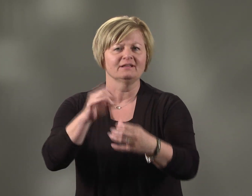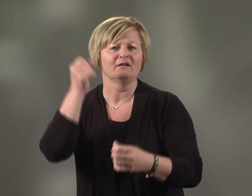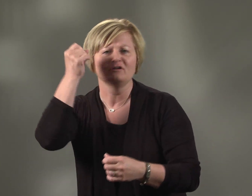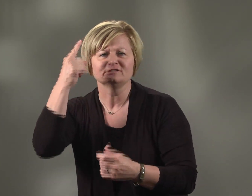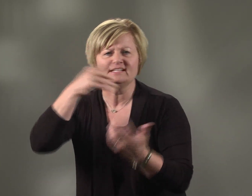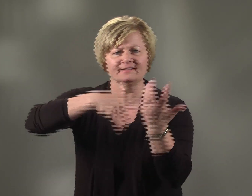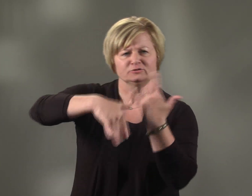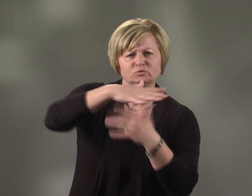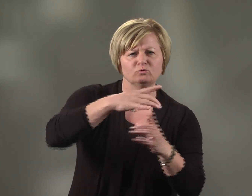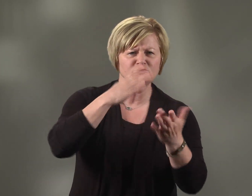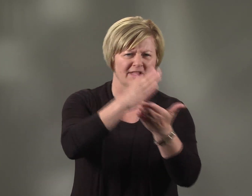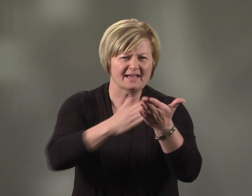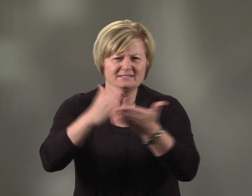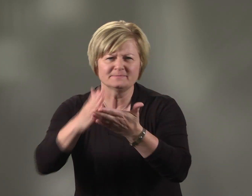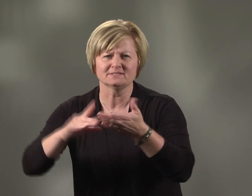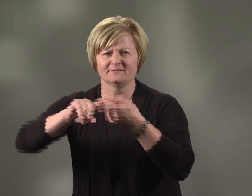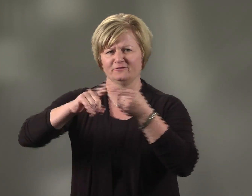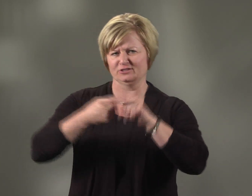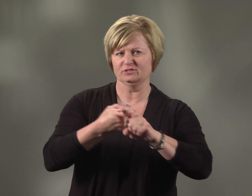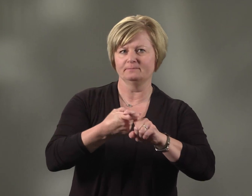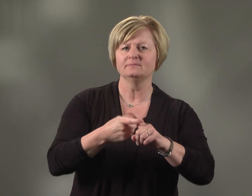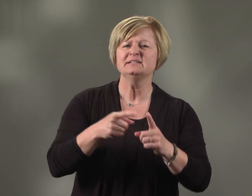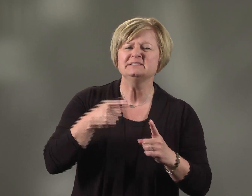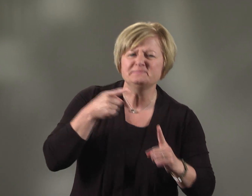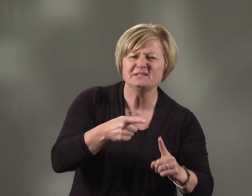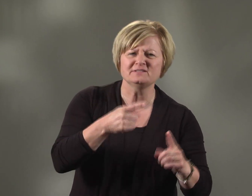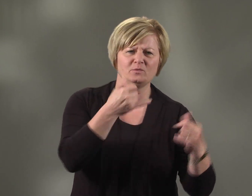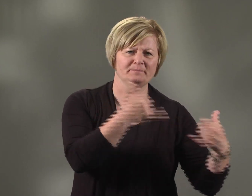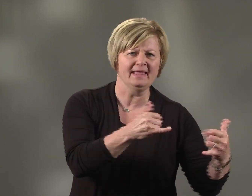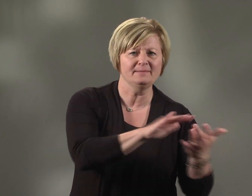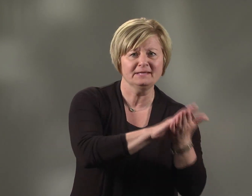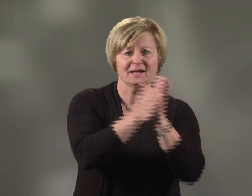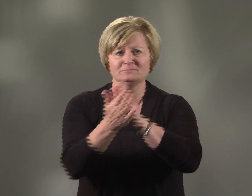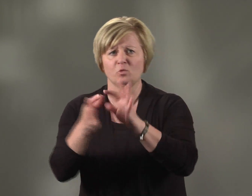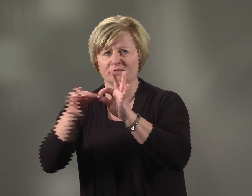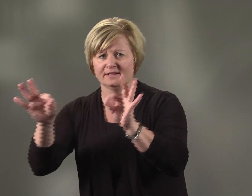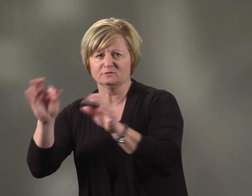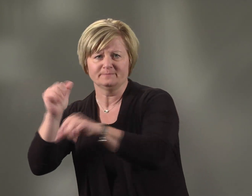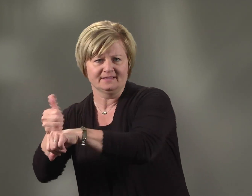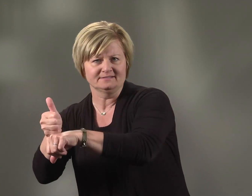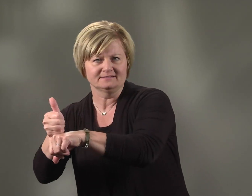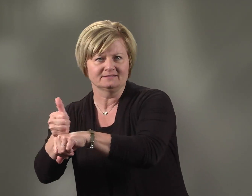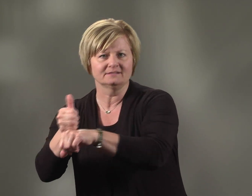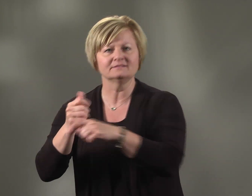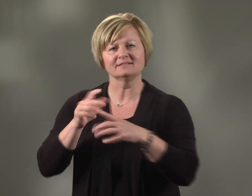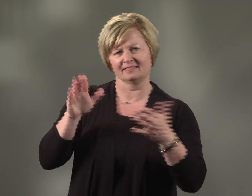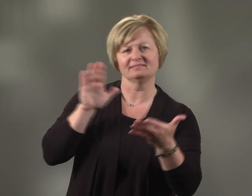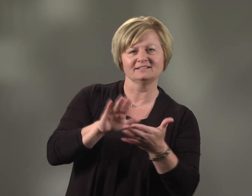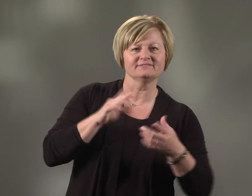and understanding the social aspects of friendship, especially when play becomes more language-based and less physical.